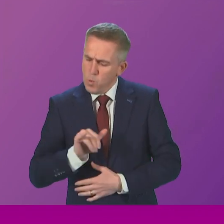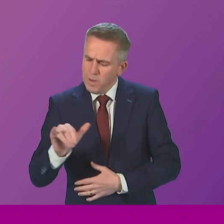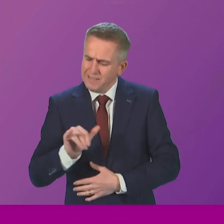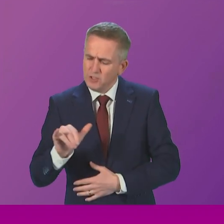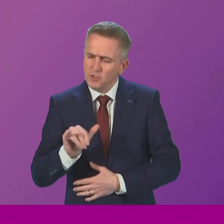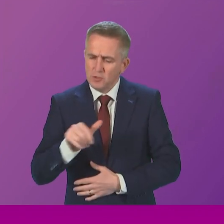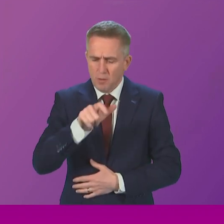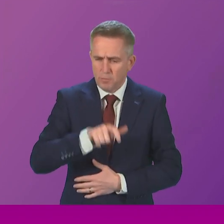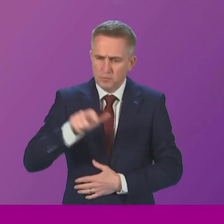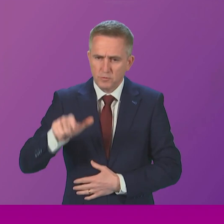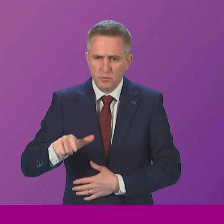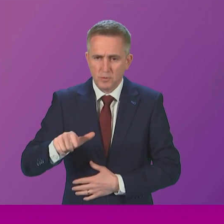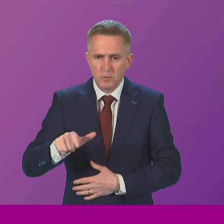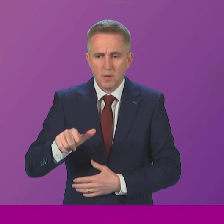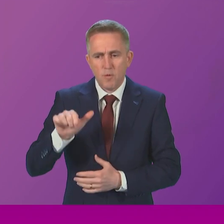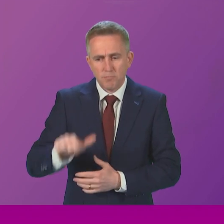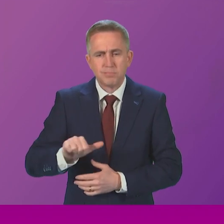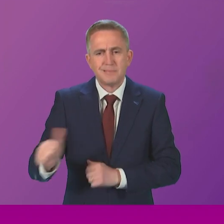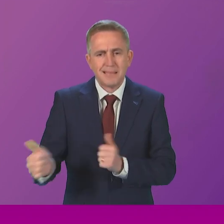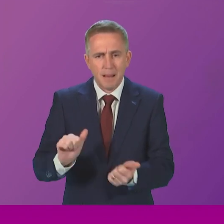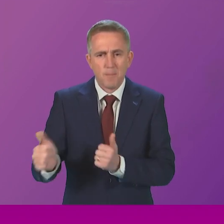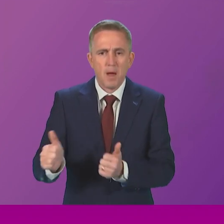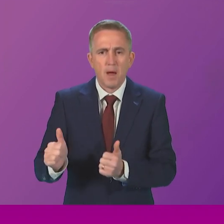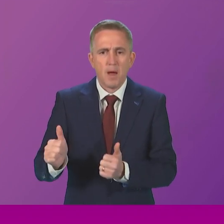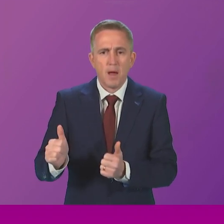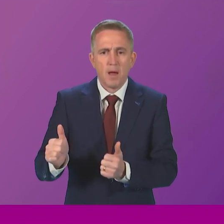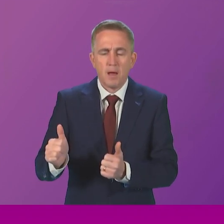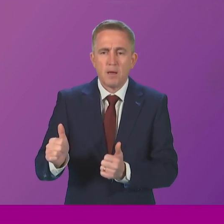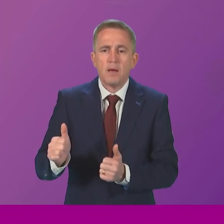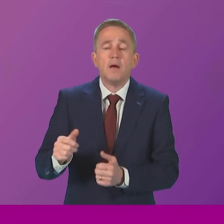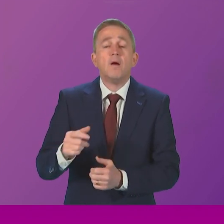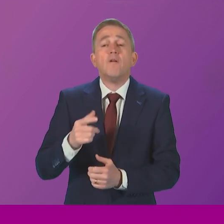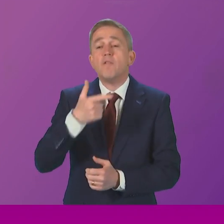to the man who fell into the hands of robbers ’